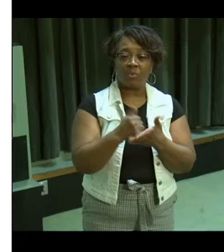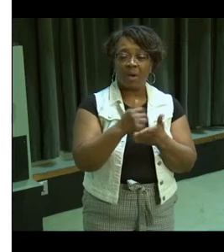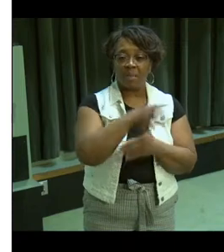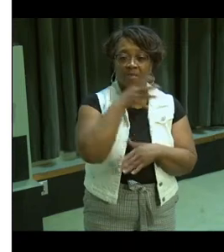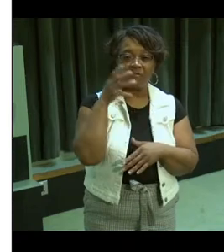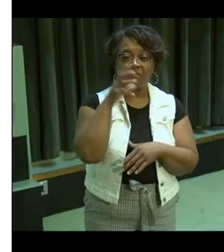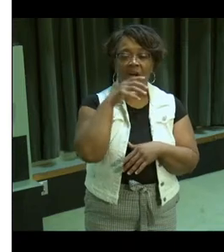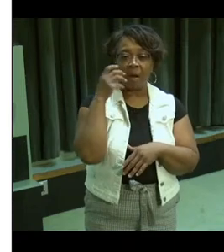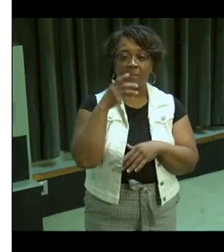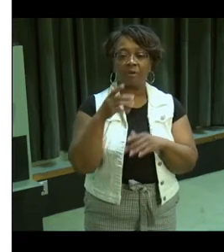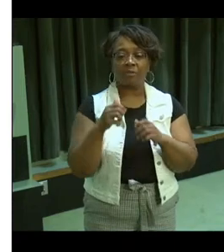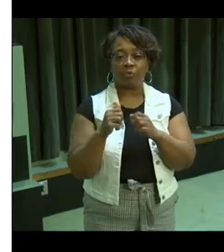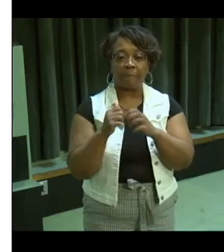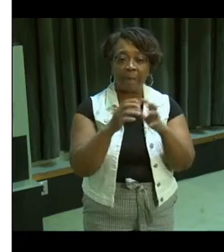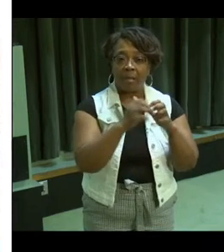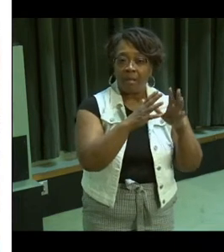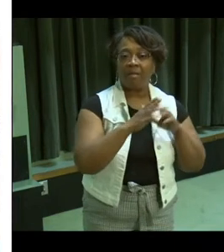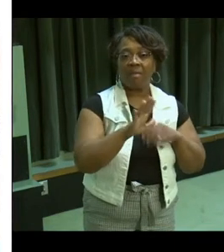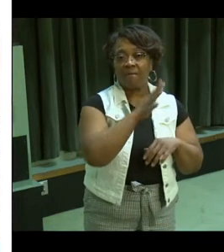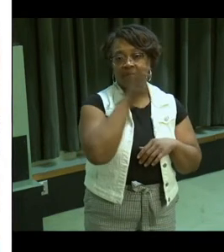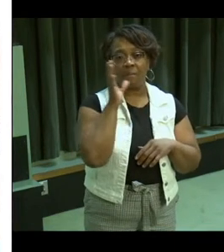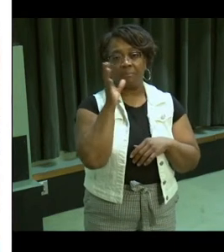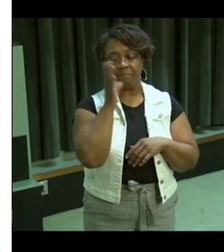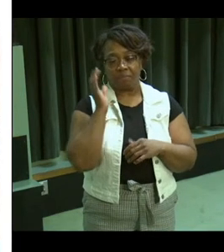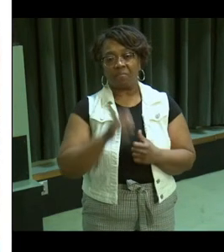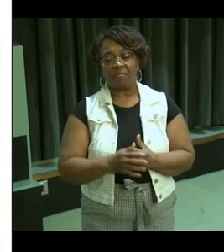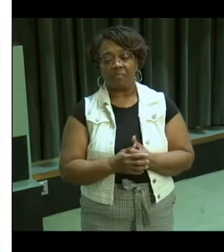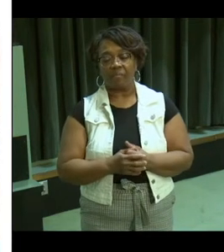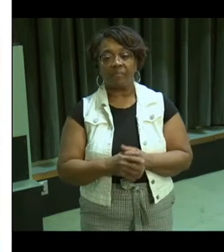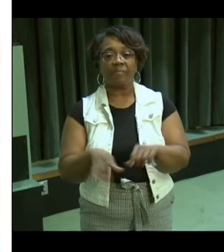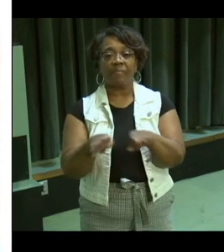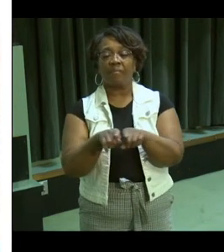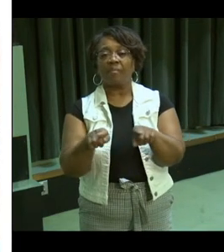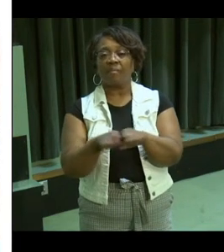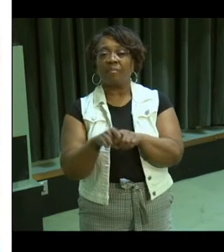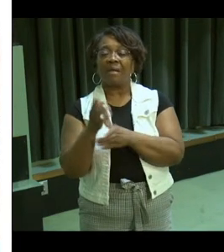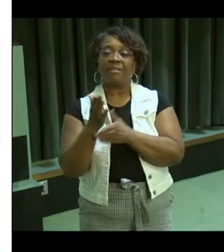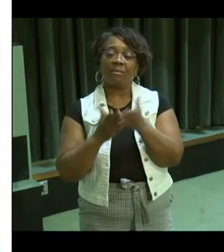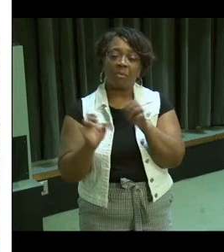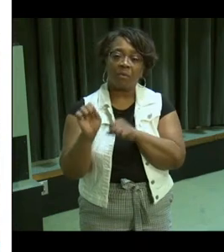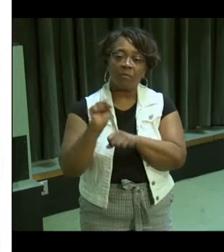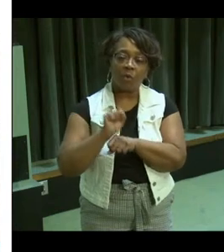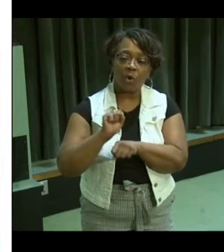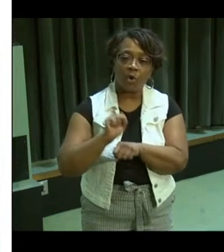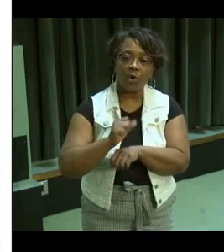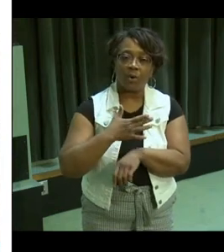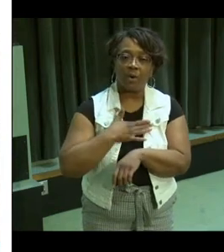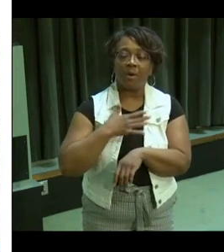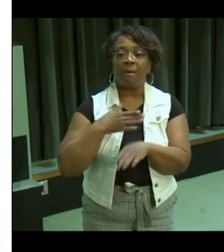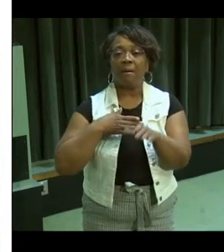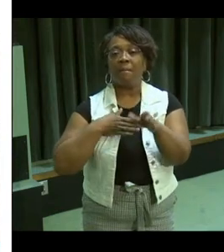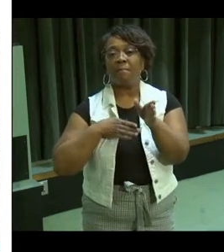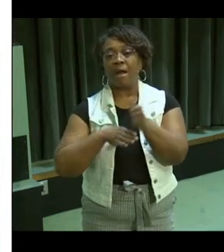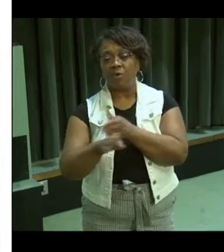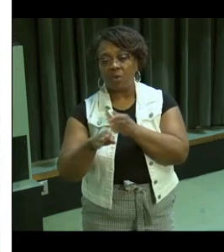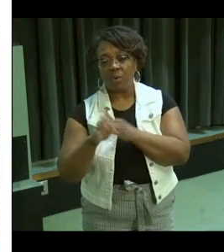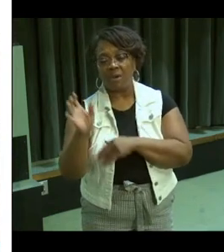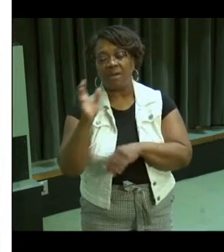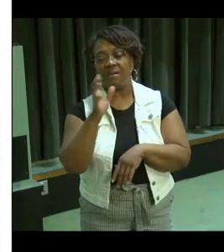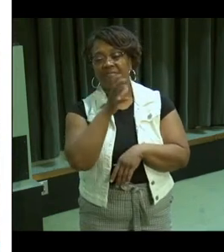their farms as, also just some